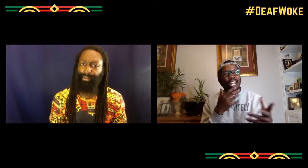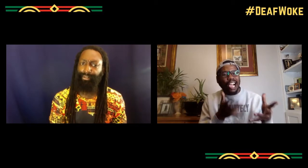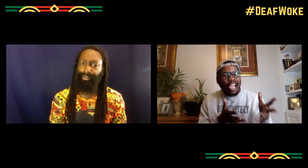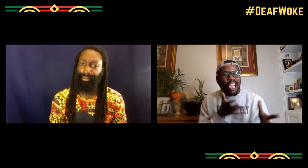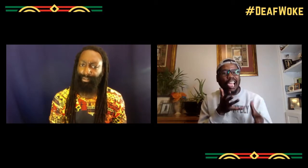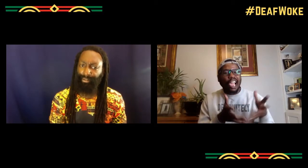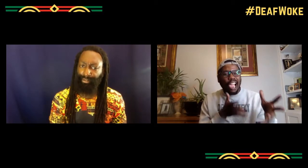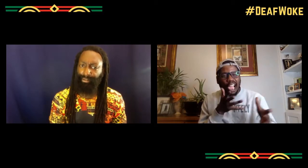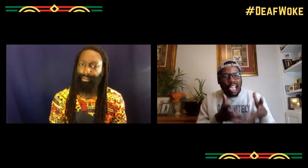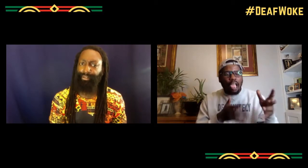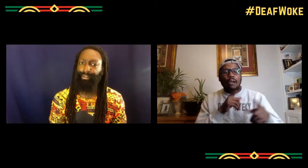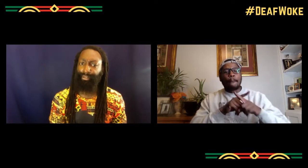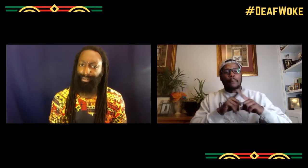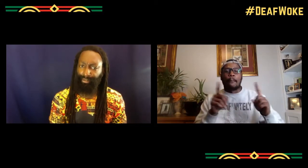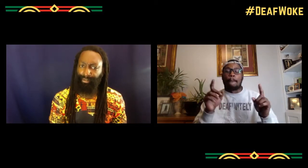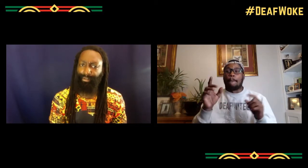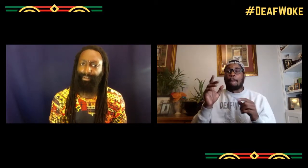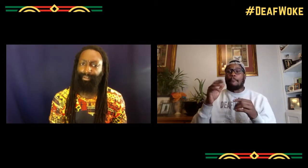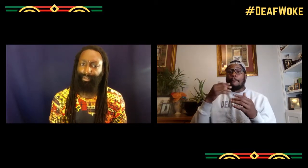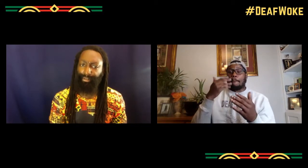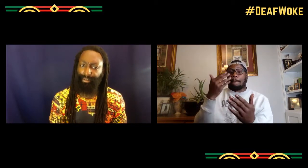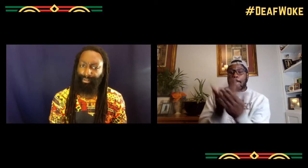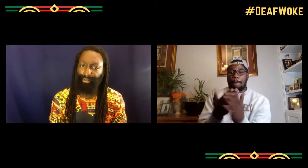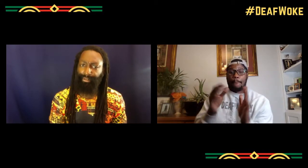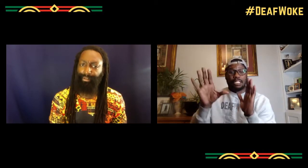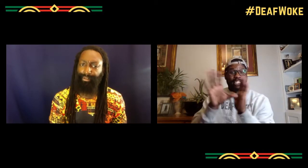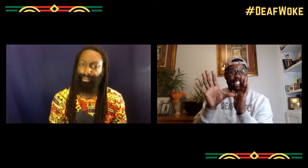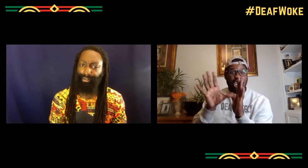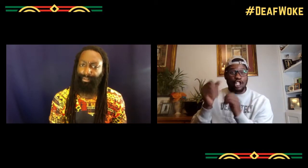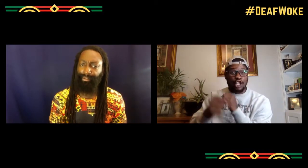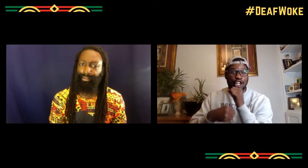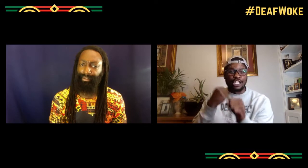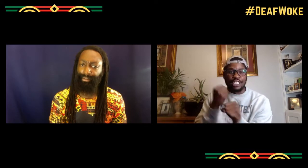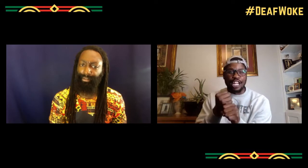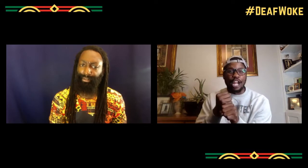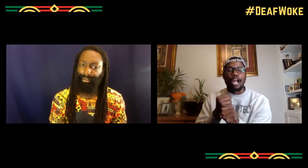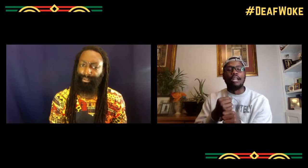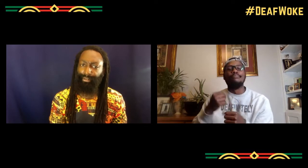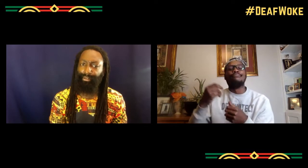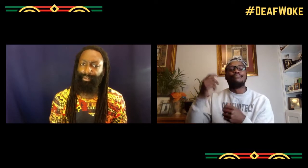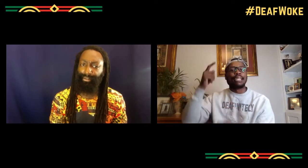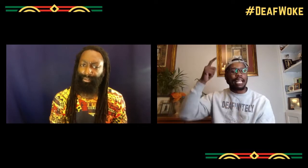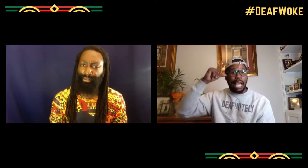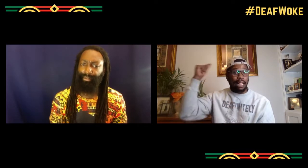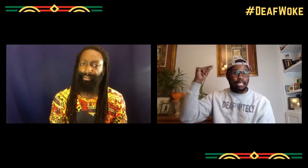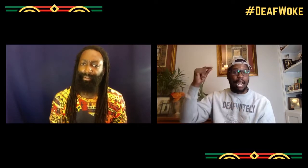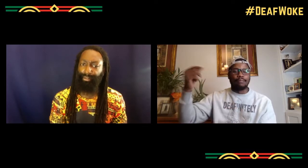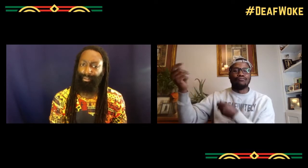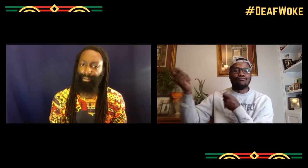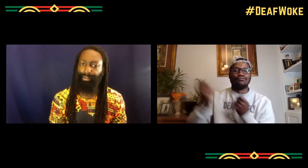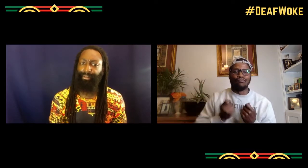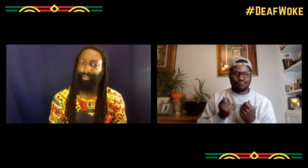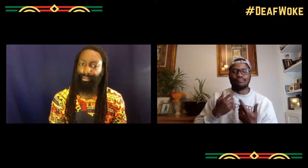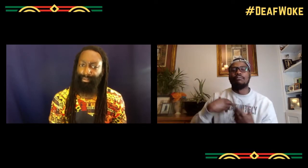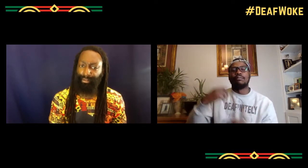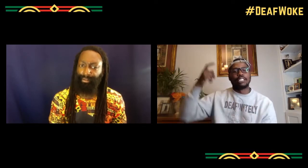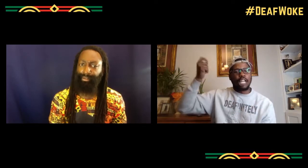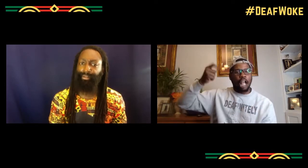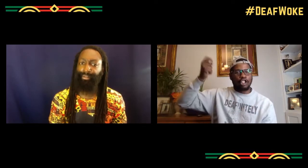When I first got my exposed to deaf community and deaf culture was kinda you know it wasn't easy in the start.